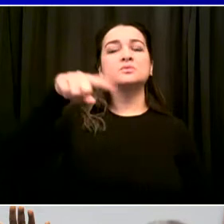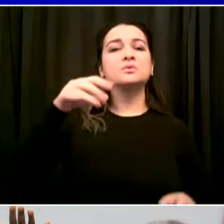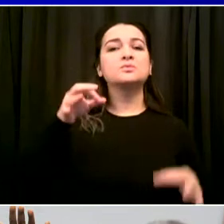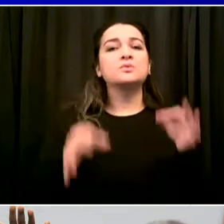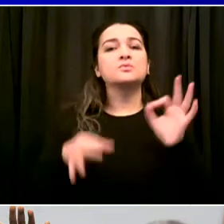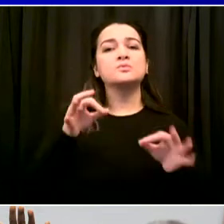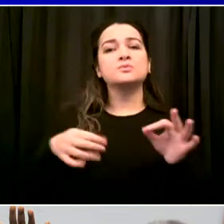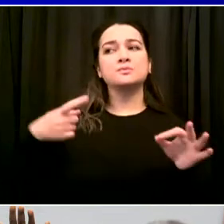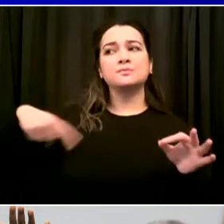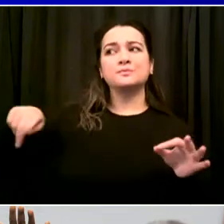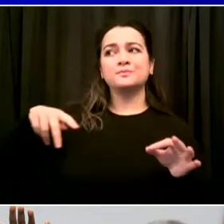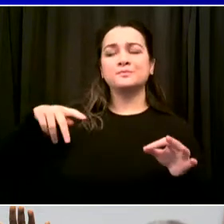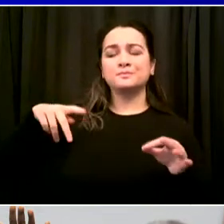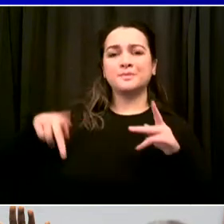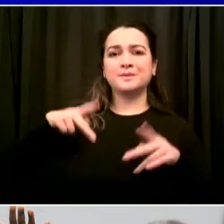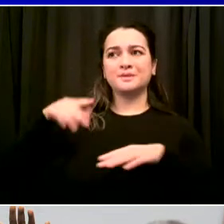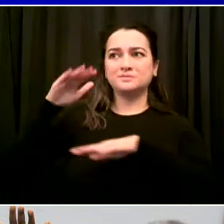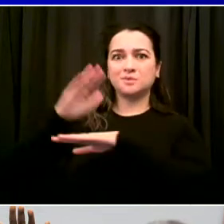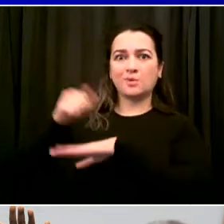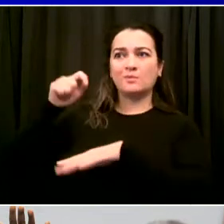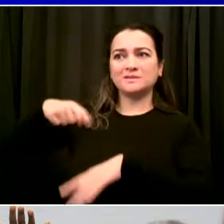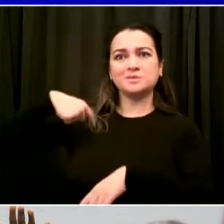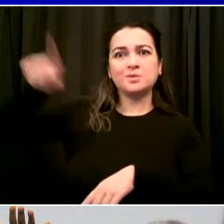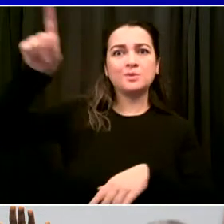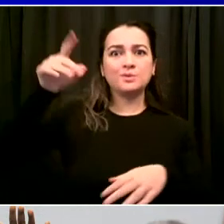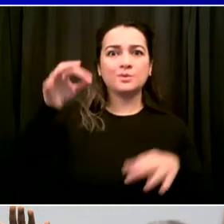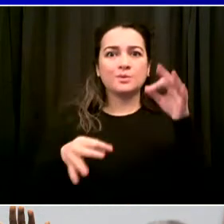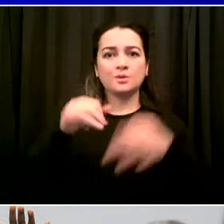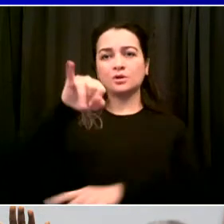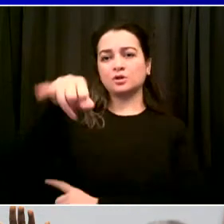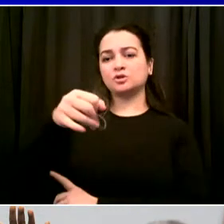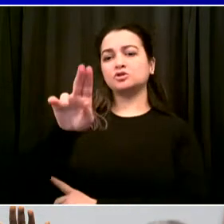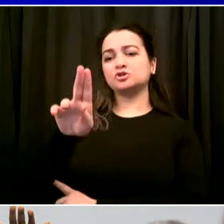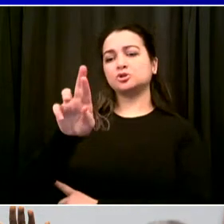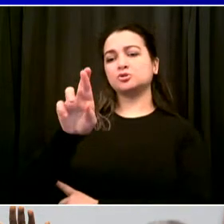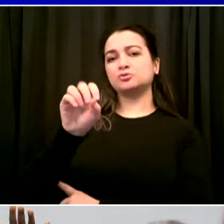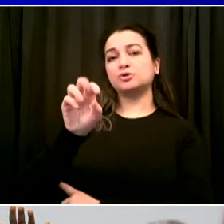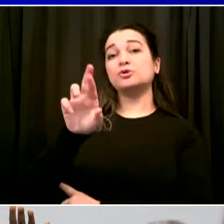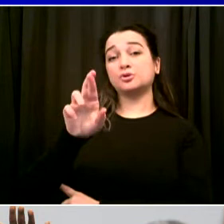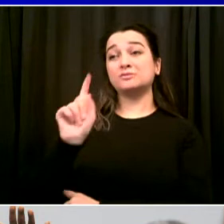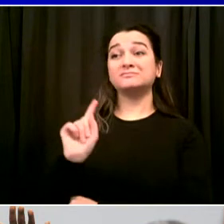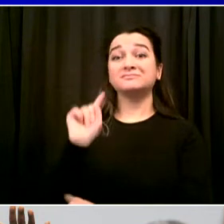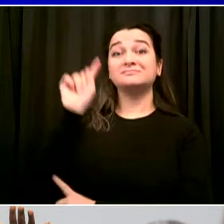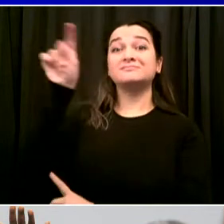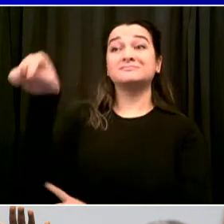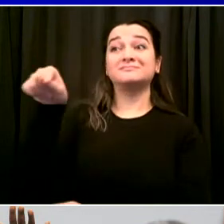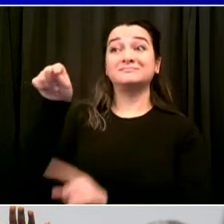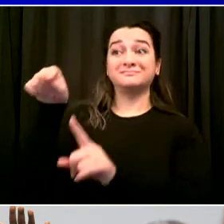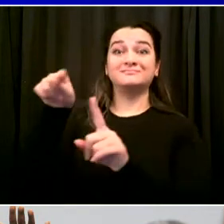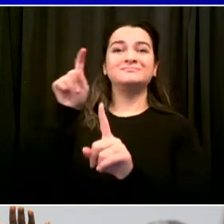WE NEED JURORS AND WE NEED JURY TRIAL AGAIN, JURORS SHOULD BE VACCINATED, PROSECUTORS, THOSE THAT WWORK IN THE COURTHOUSE IS SO WE CAN GET THE COURT SYSTEM